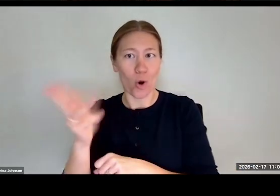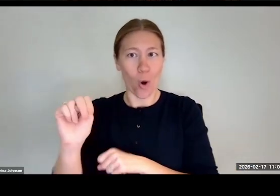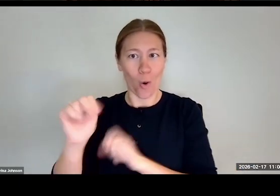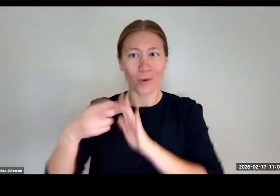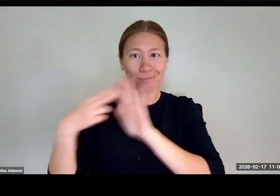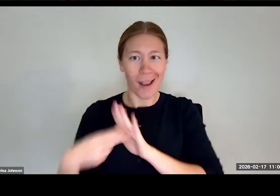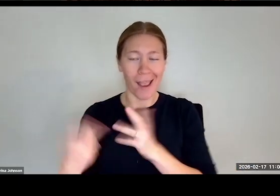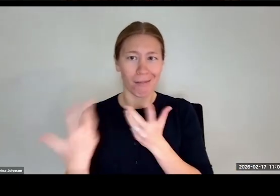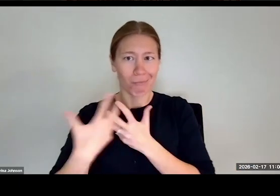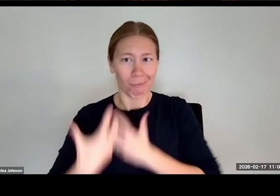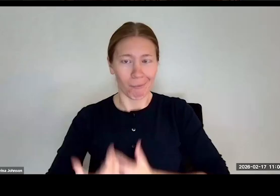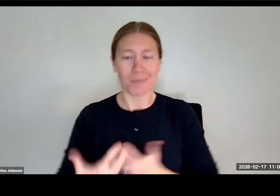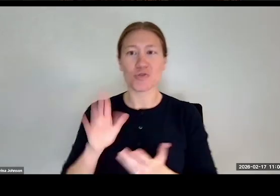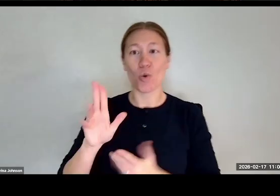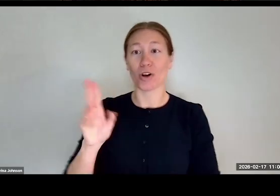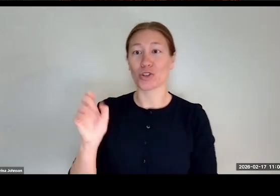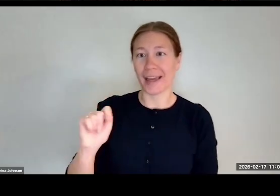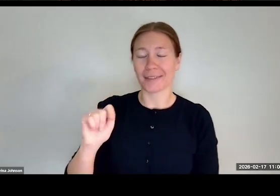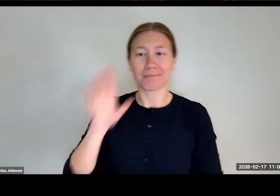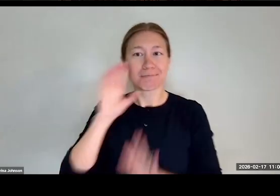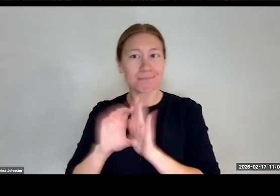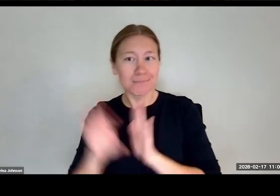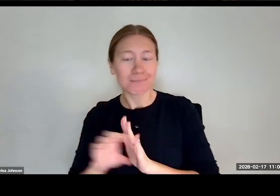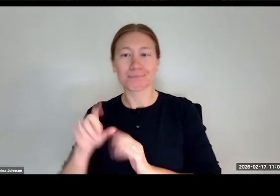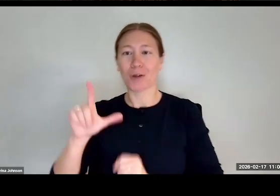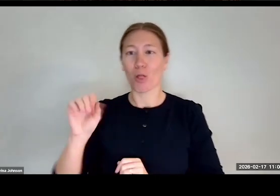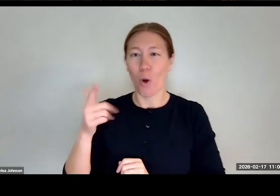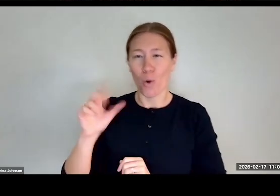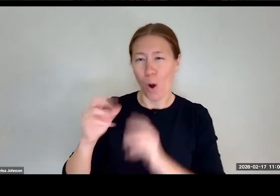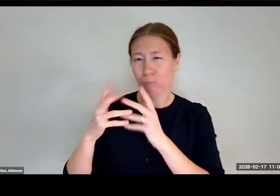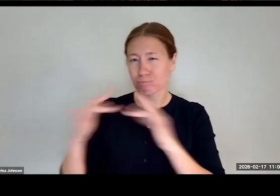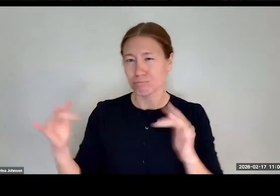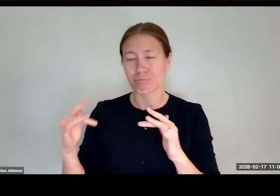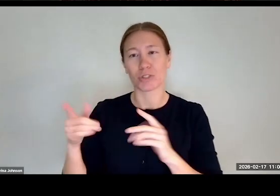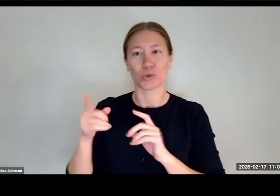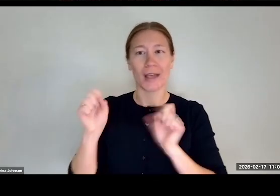You can insert your unit's logo, it gives you a lot of control over the stylization.